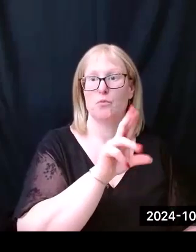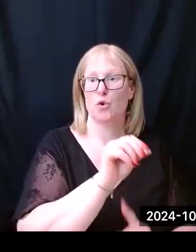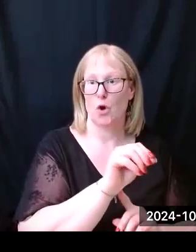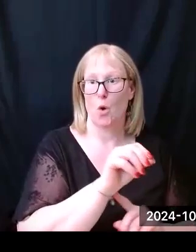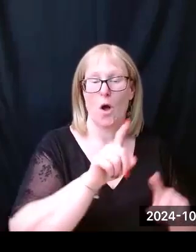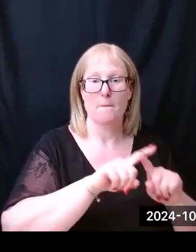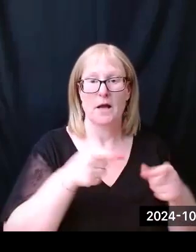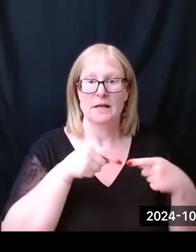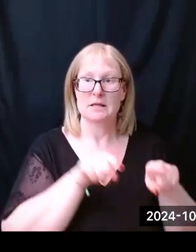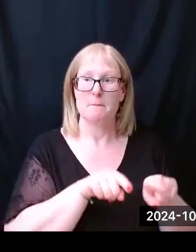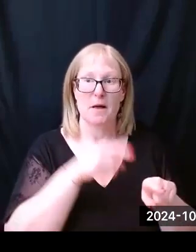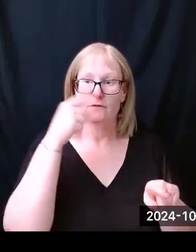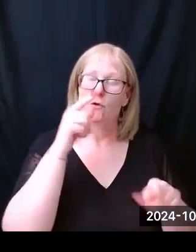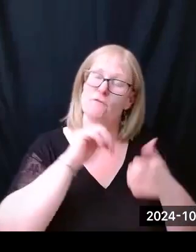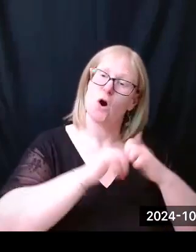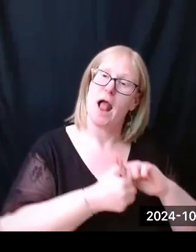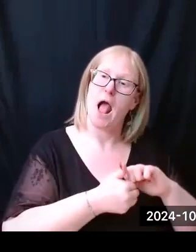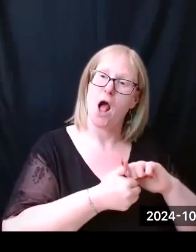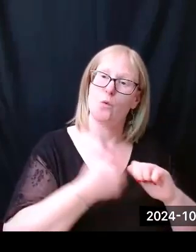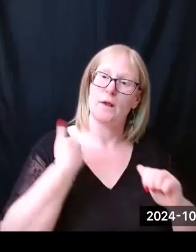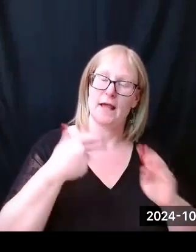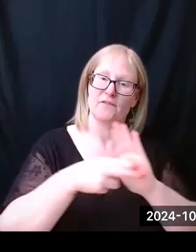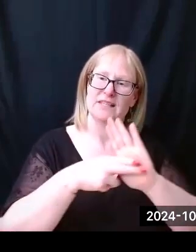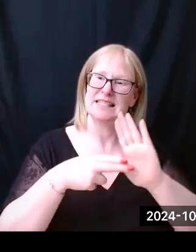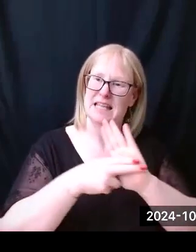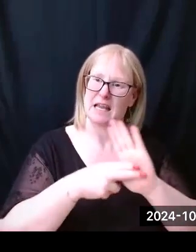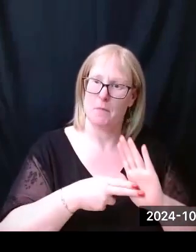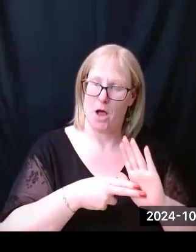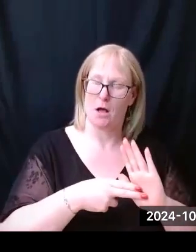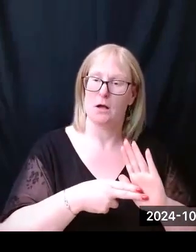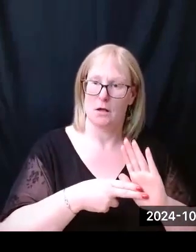have stigma around things like trauma and behavioral health.